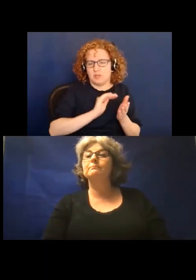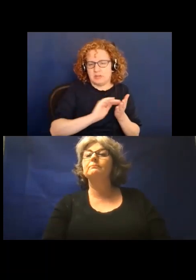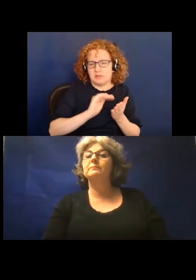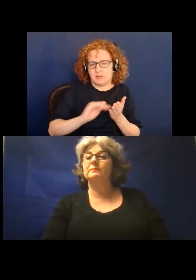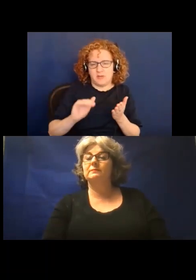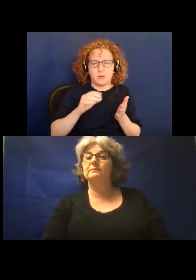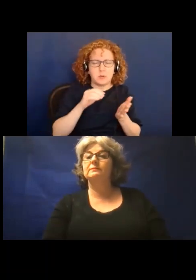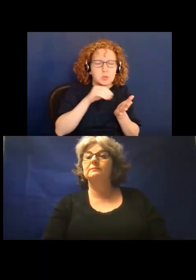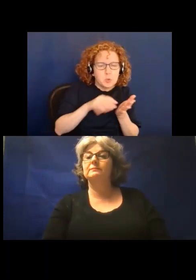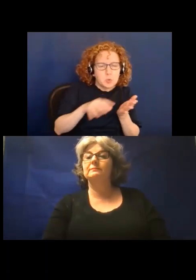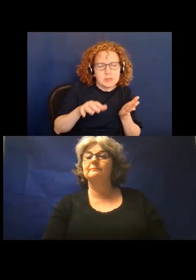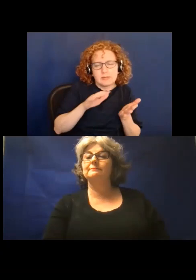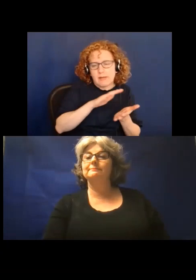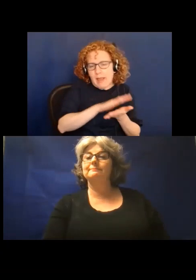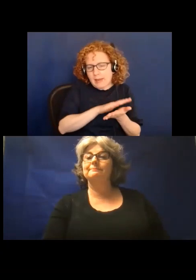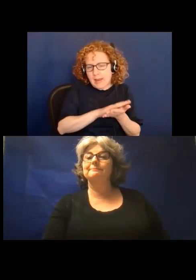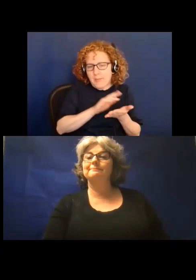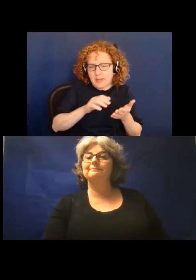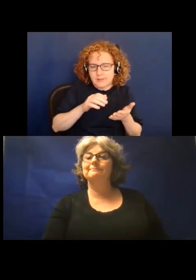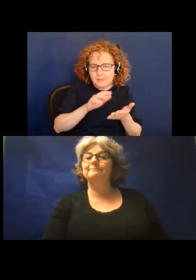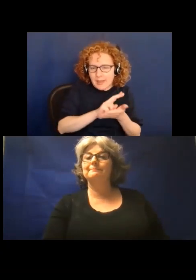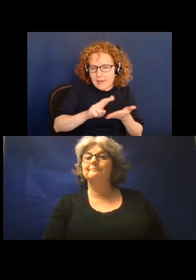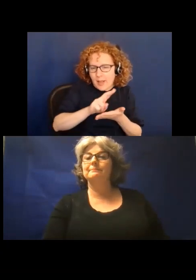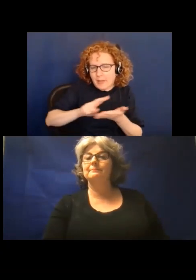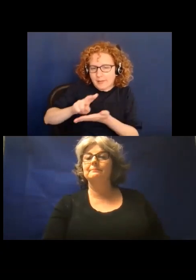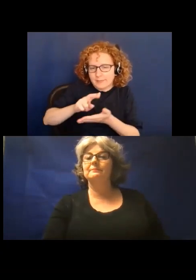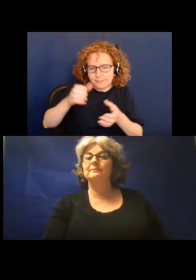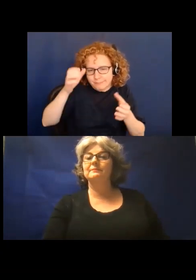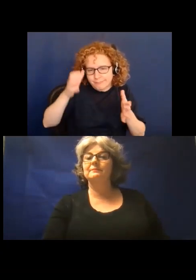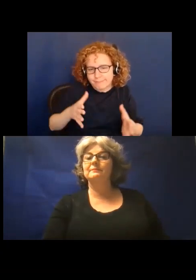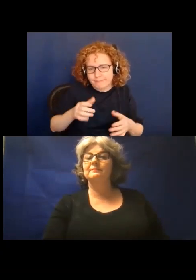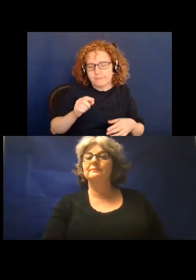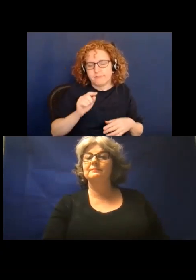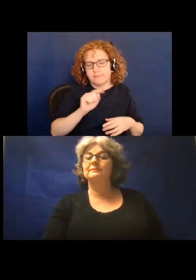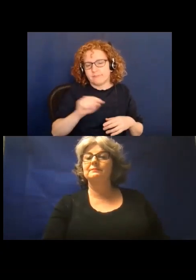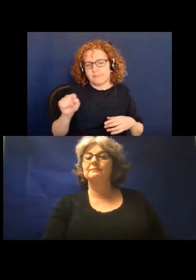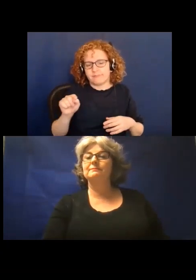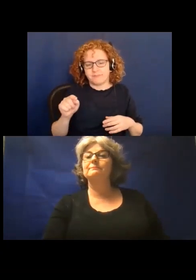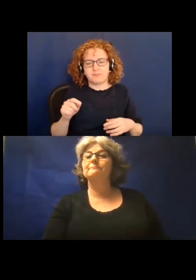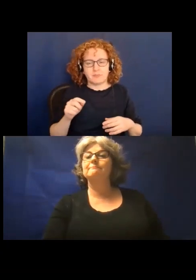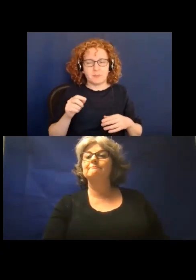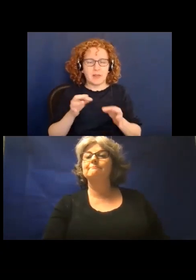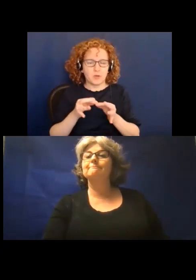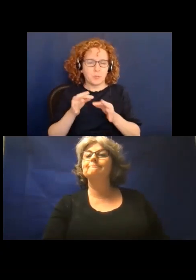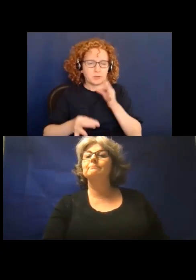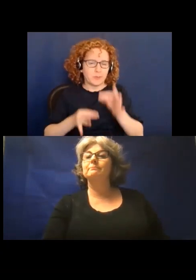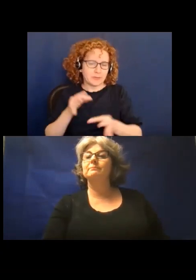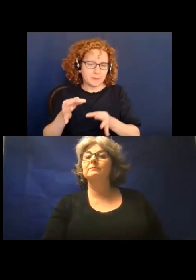other category specific travelers of course our travel advisories aren't the only risk assessment